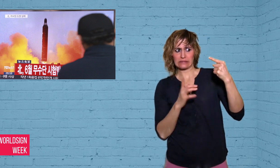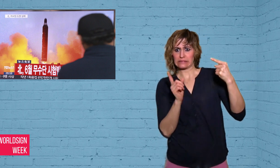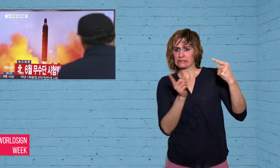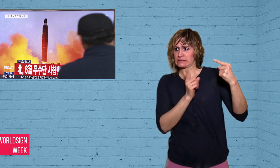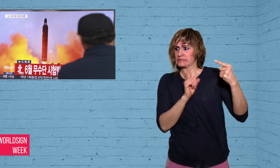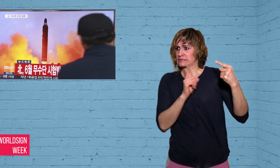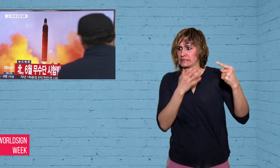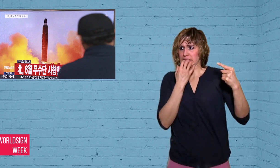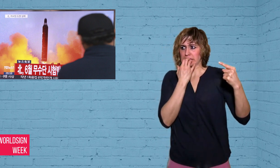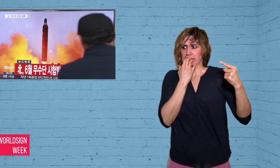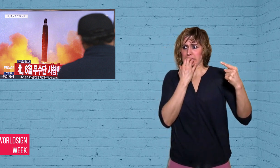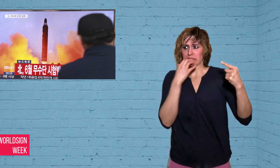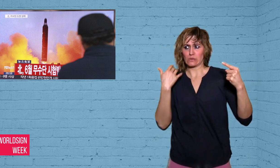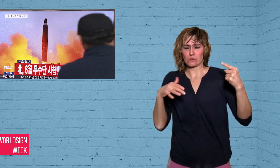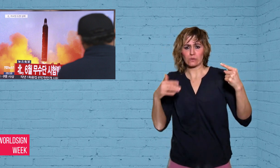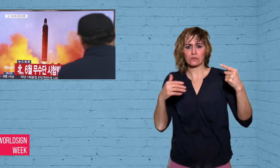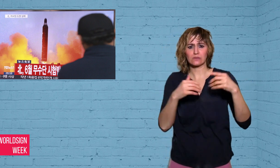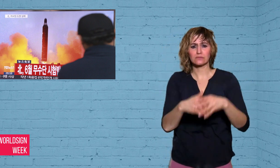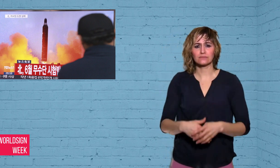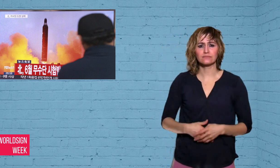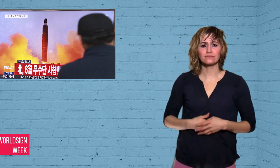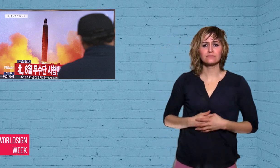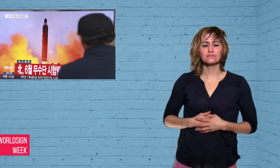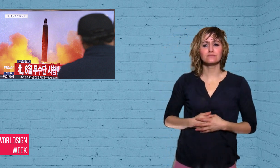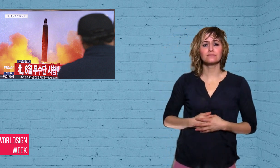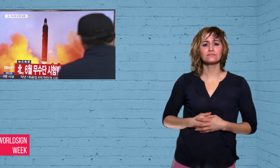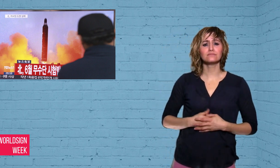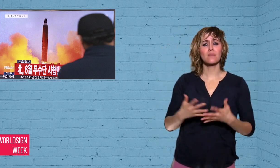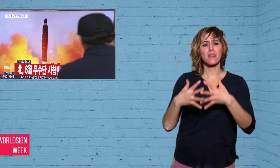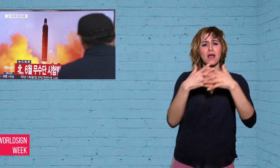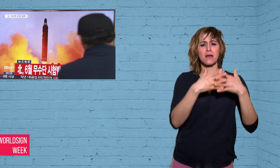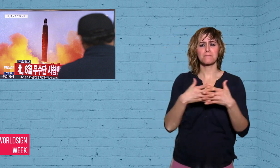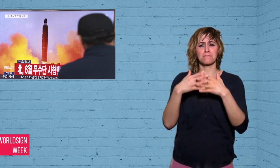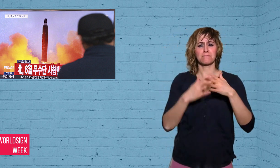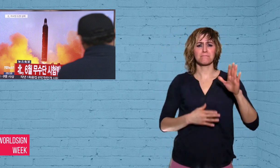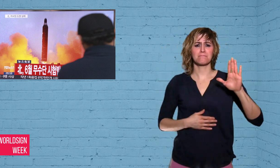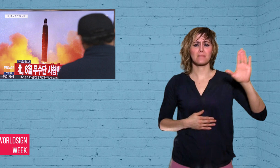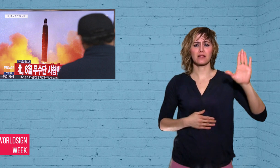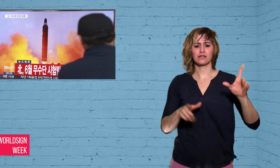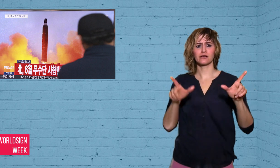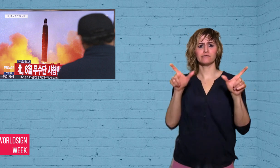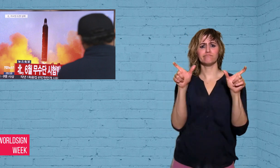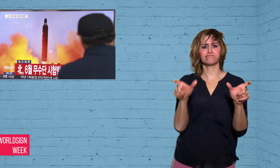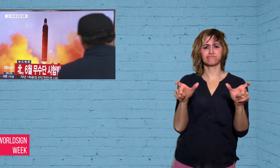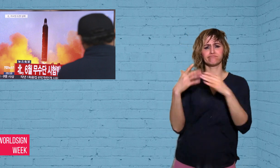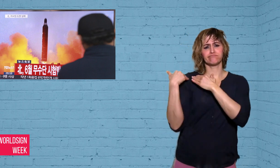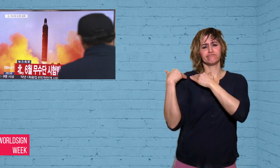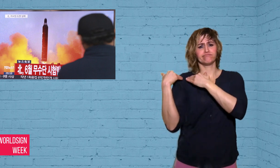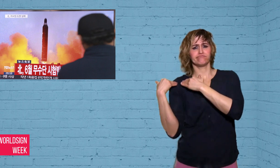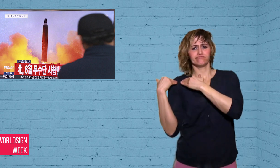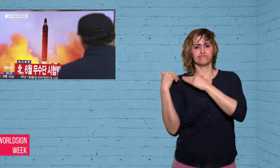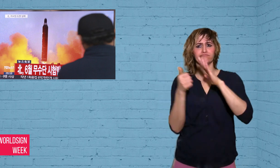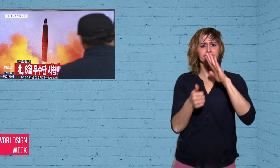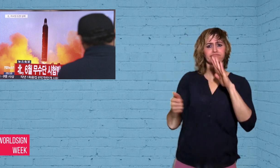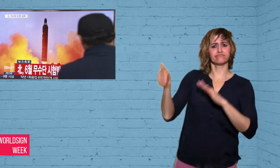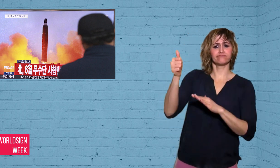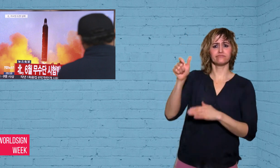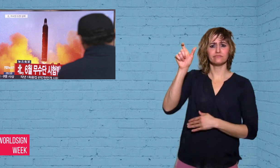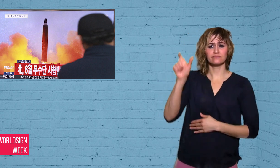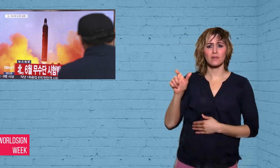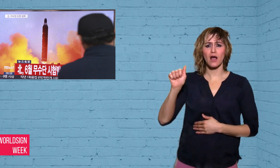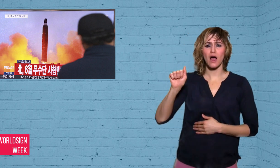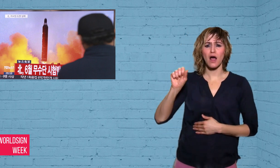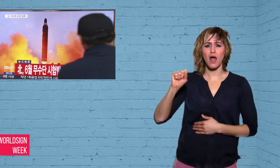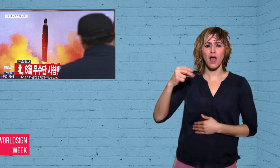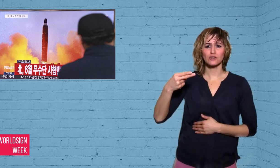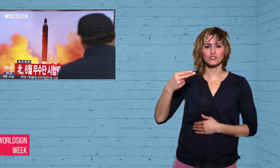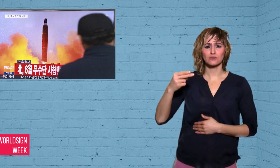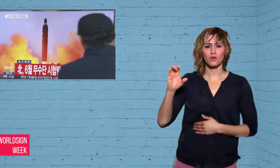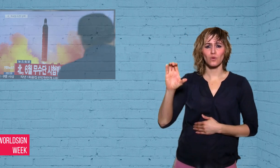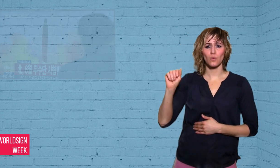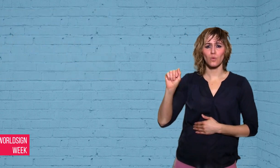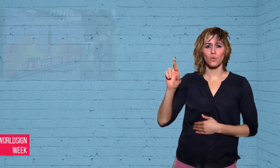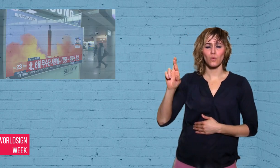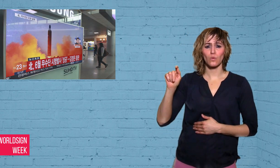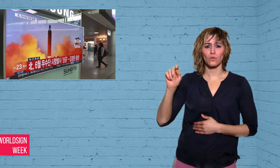is declared a “serious threat” to the United States.